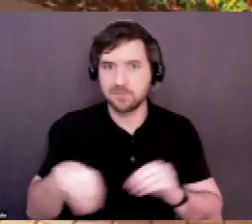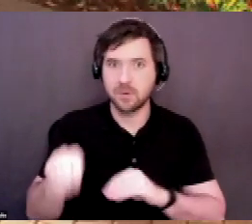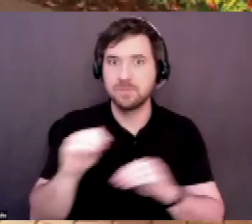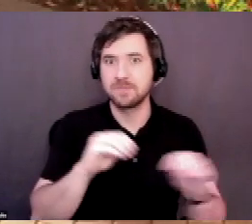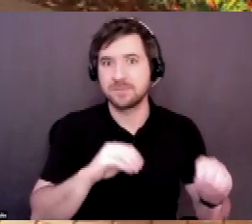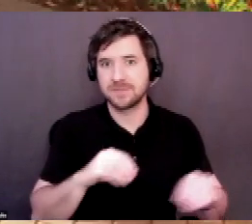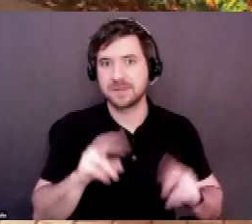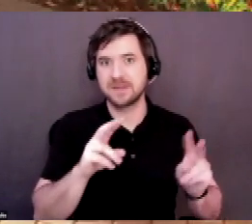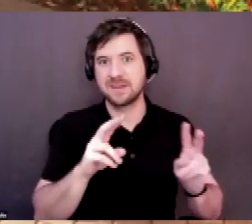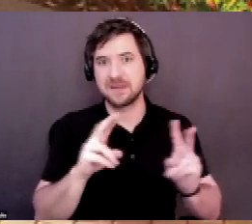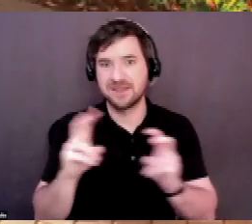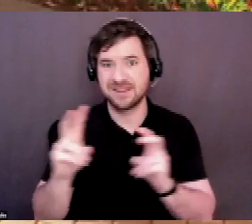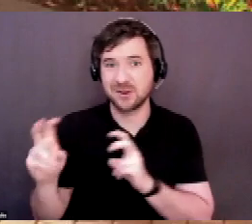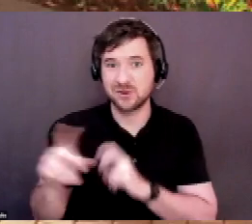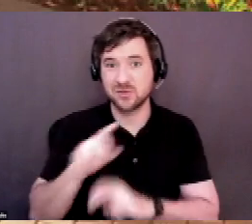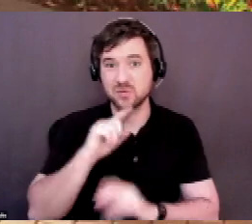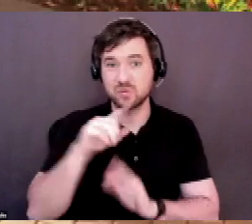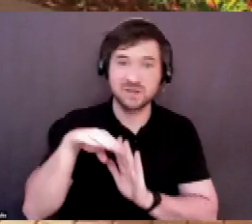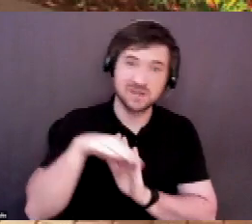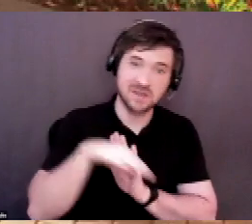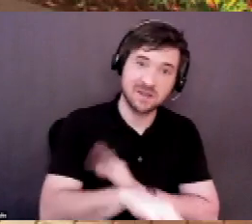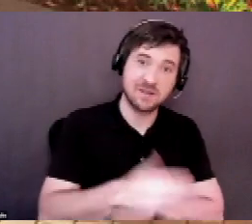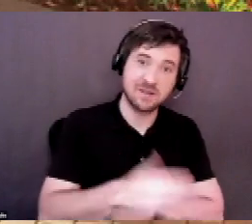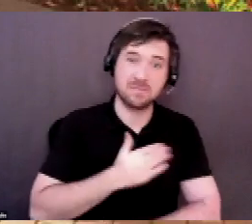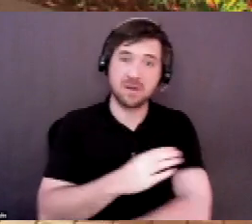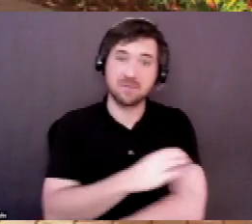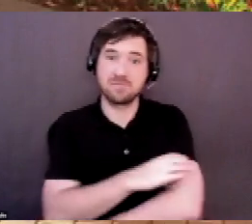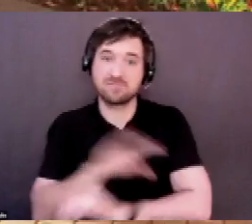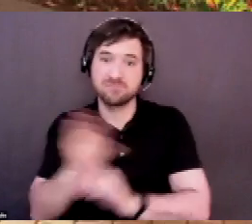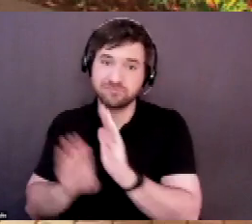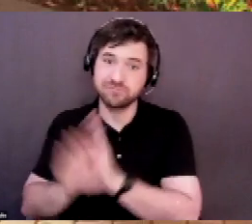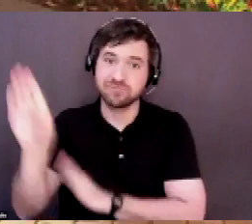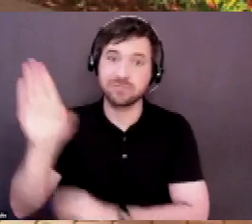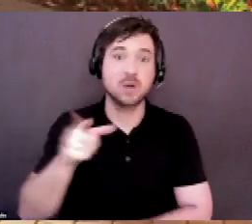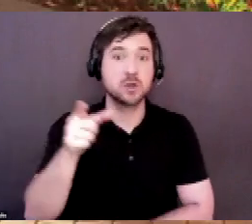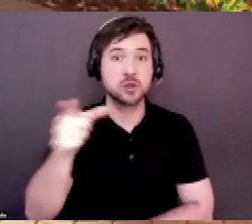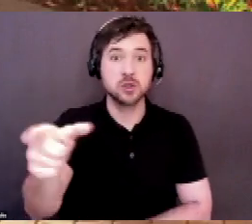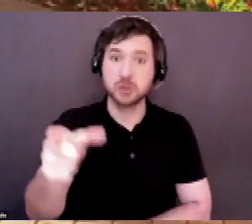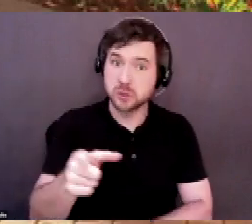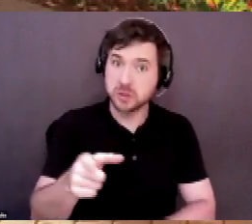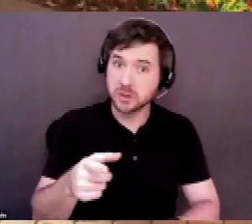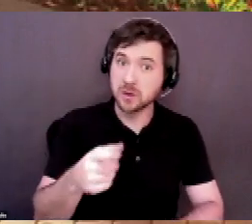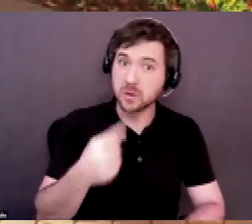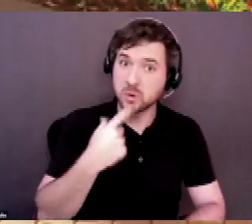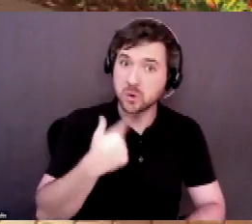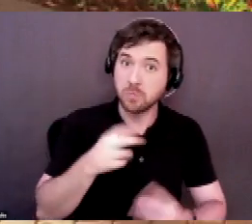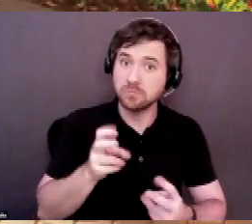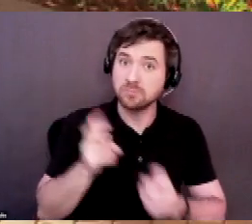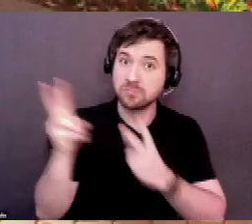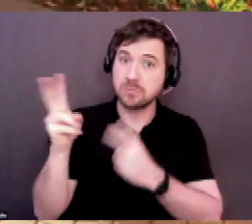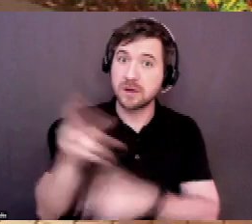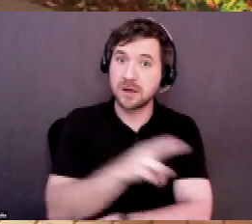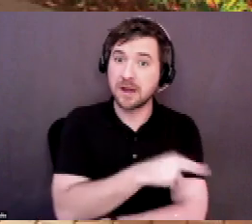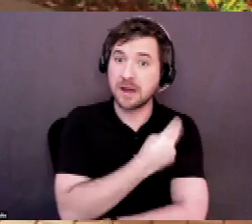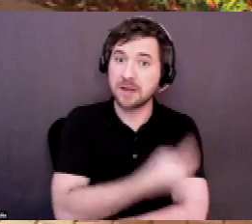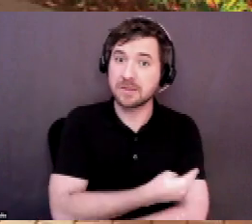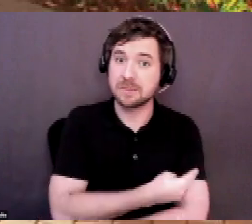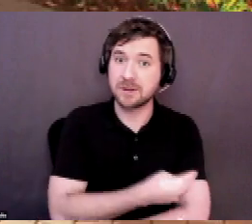and my blood pressure was starting to skyrocket, She put me in the hospital on Needle a little bit earlier than maybe she